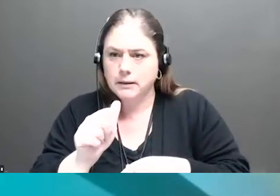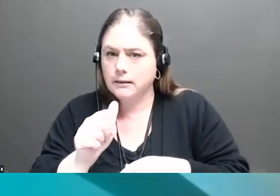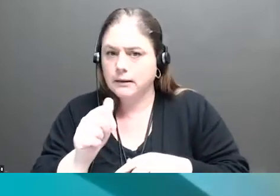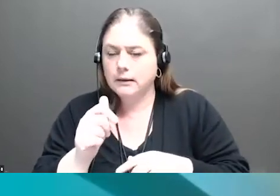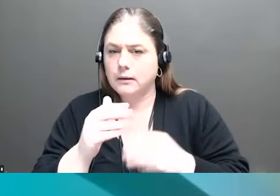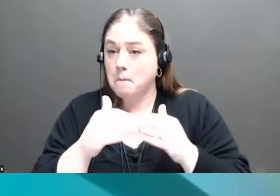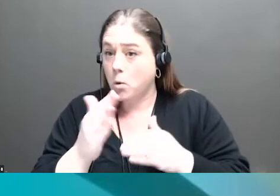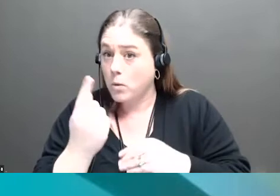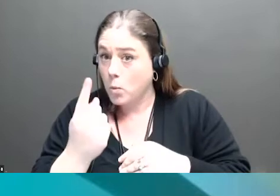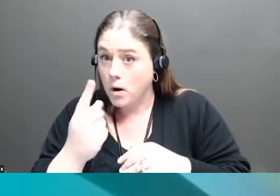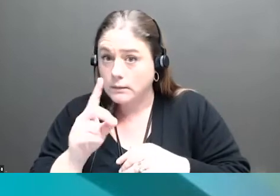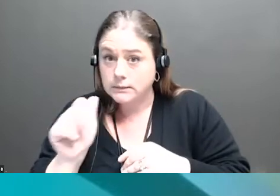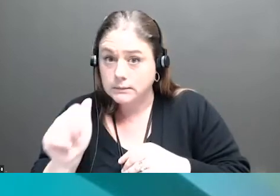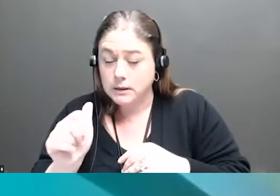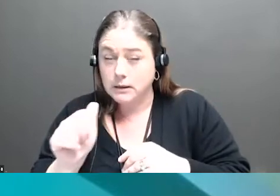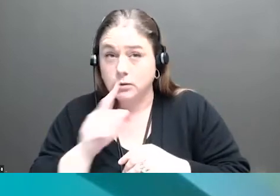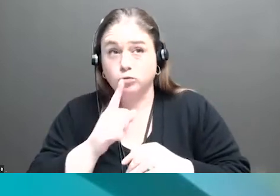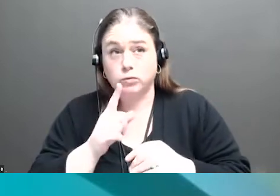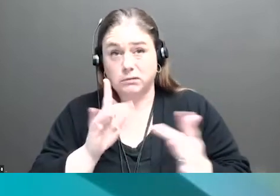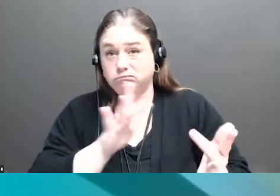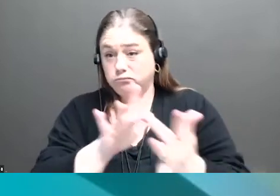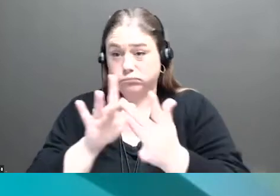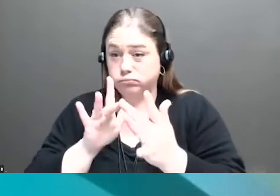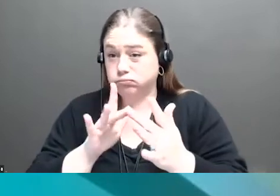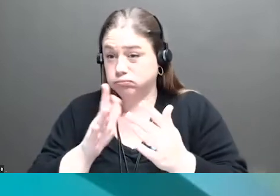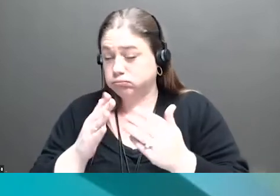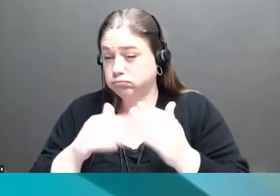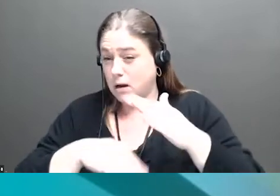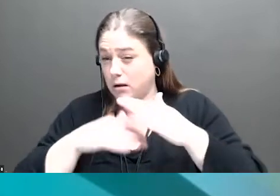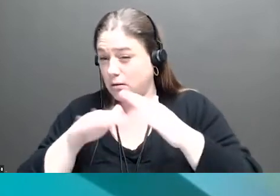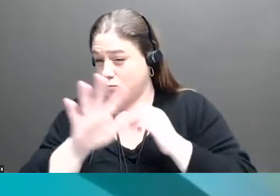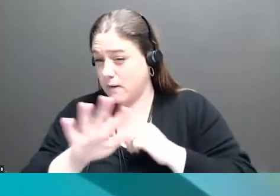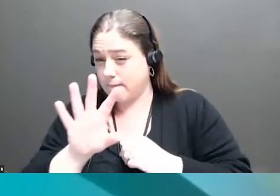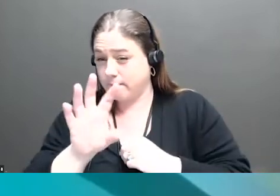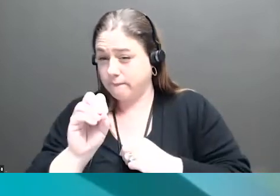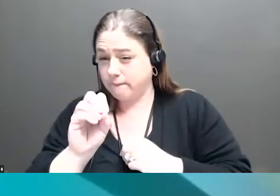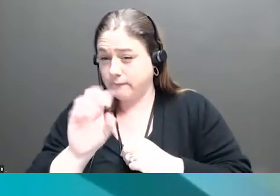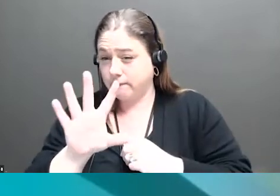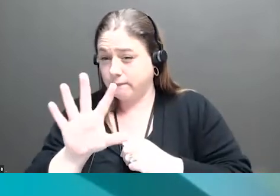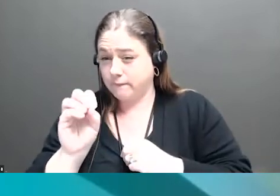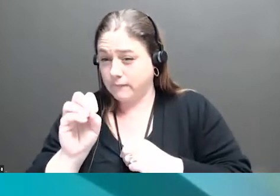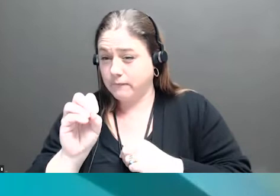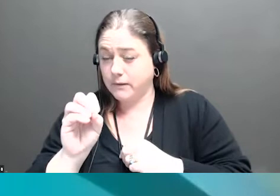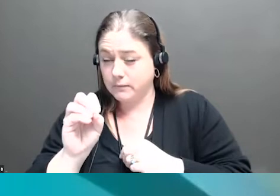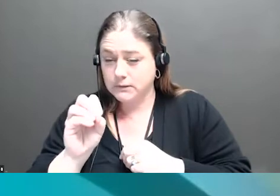up to 50 community organizations, disability organizations, employment service providers,